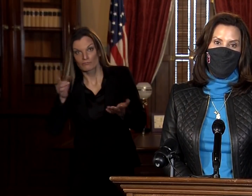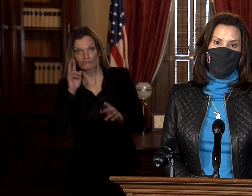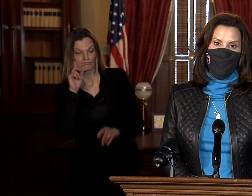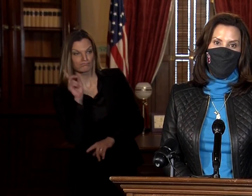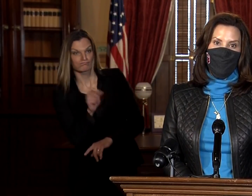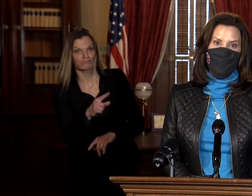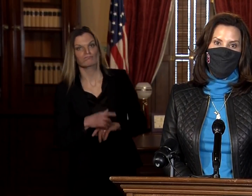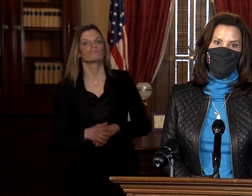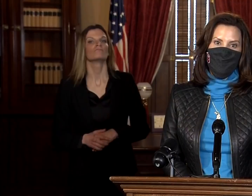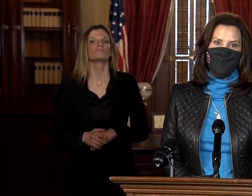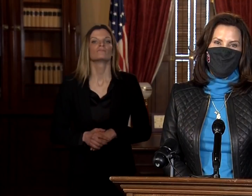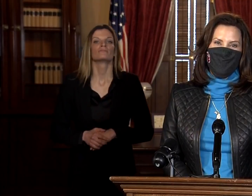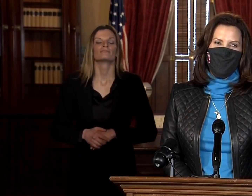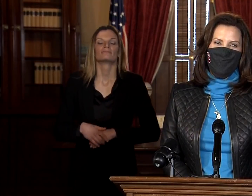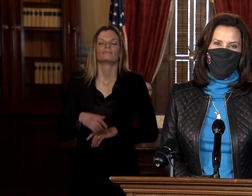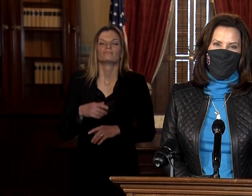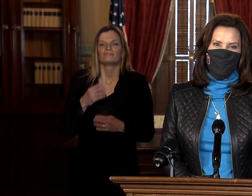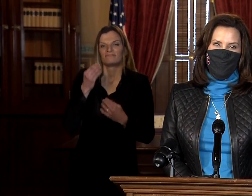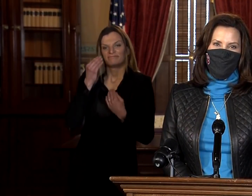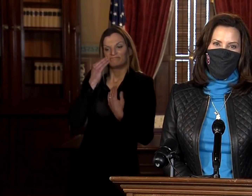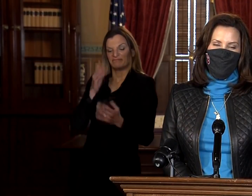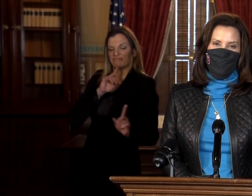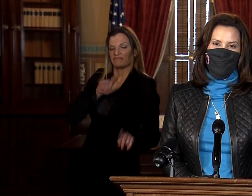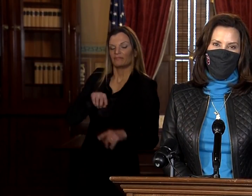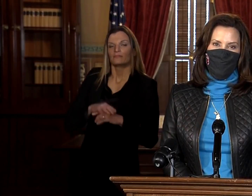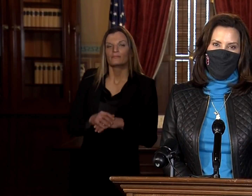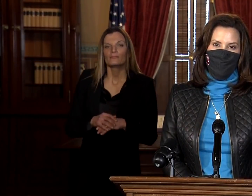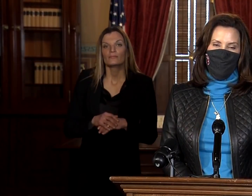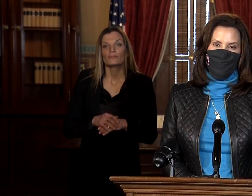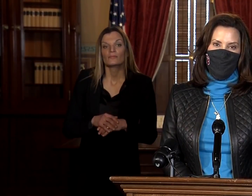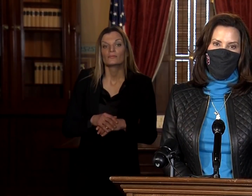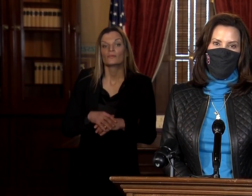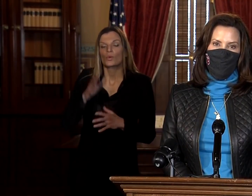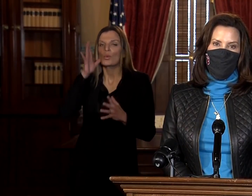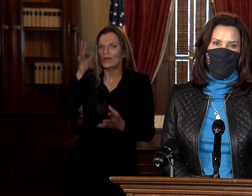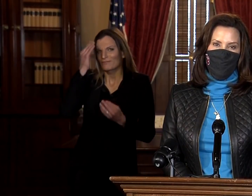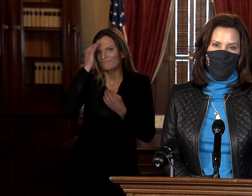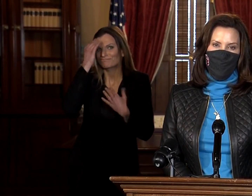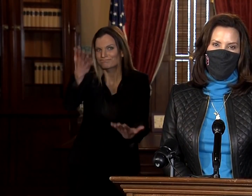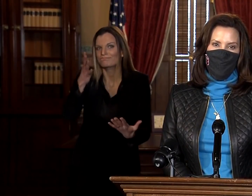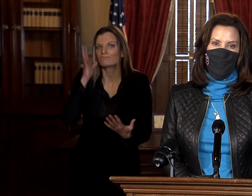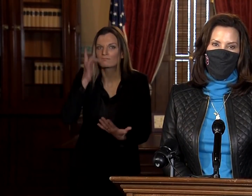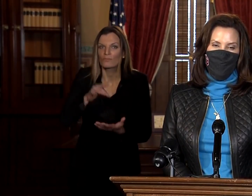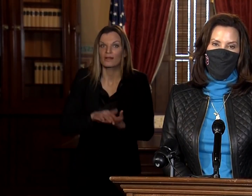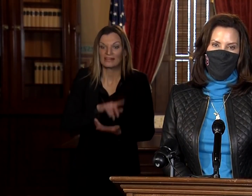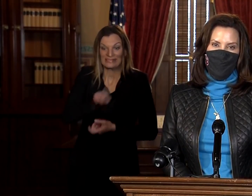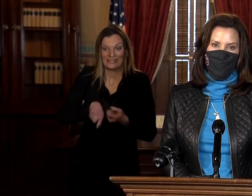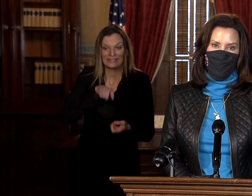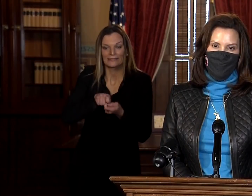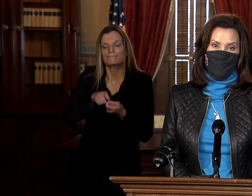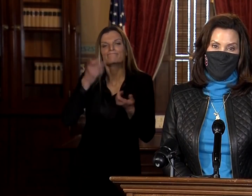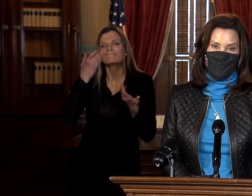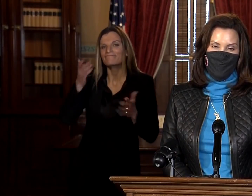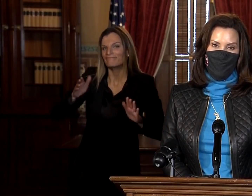Dave, you know, we will follow up with you to give you a follow up with you to give you a little more concrete information little more concrete information as to what that looks like.